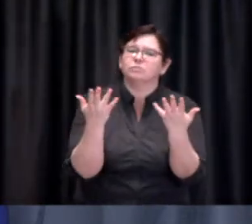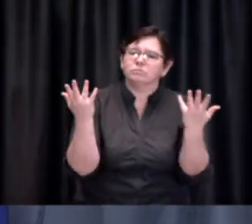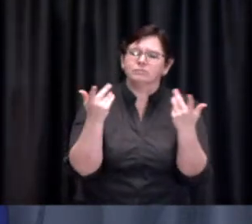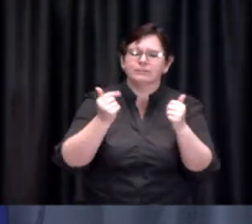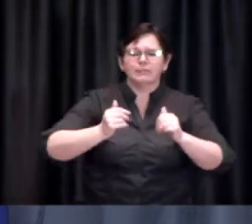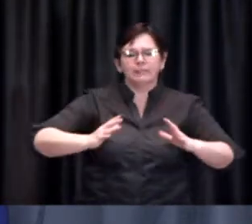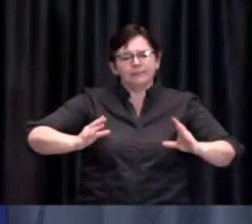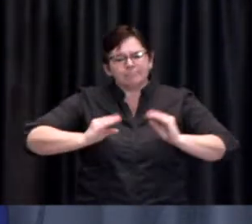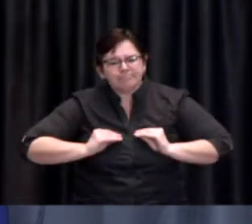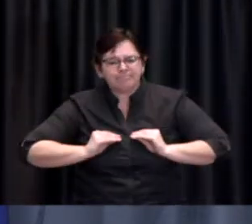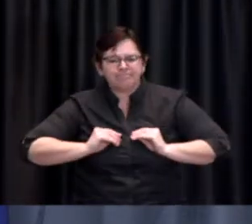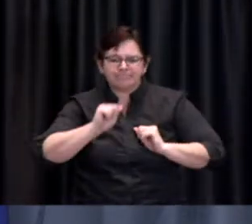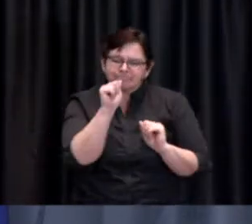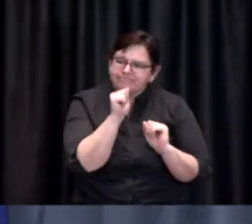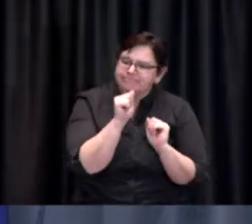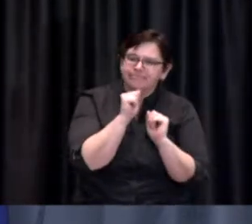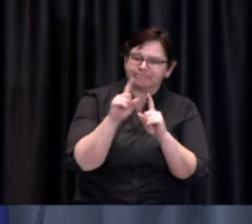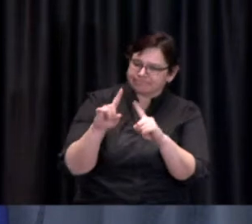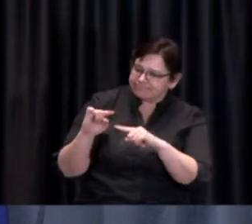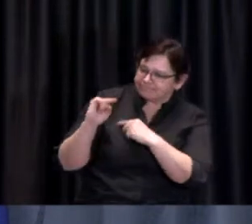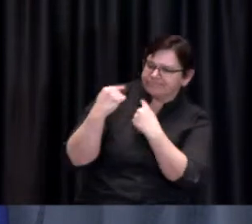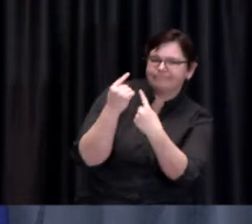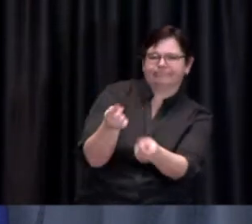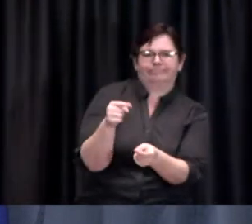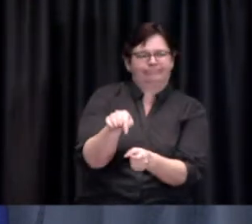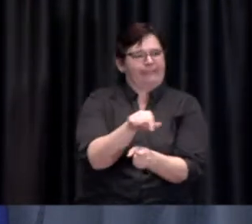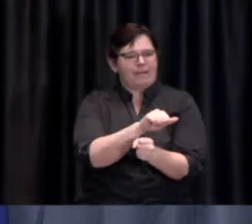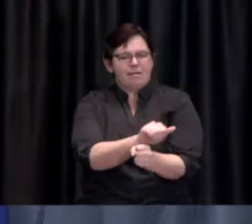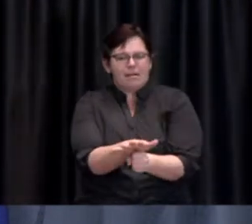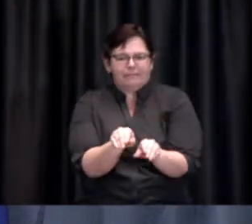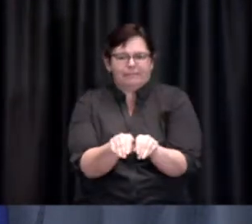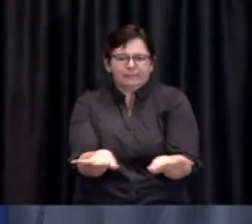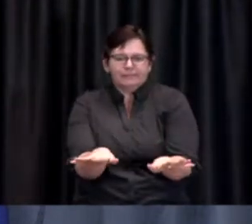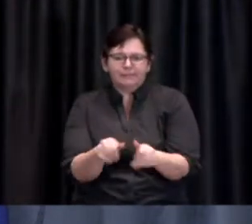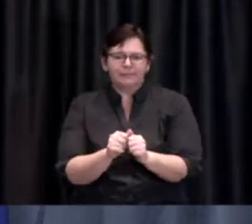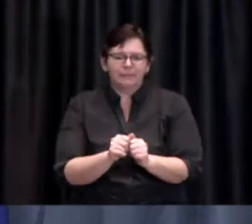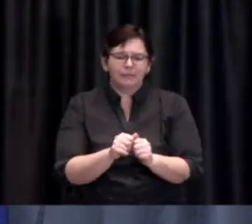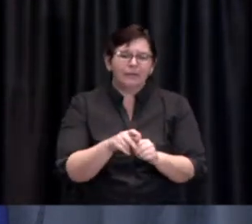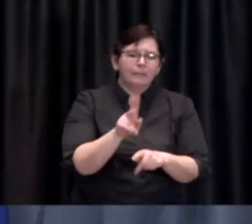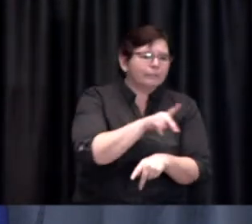There are a lot of people out there personally and in business terms that are making sacrifices to beat the pandemic.